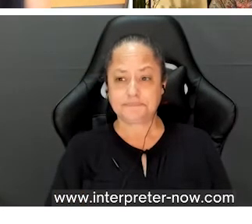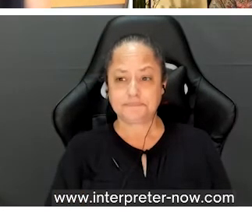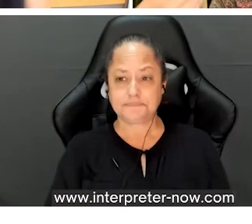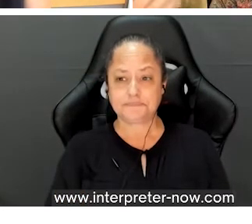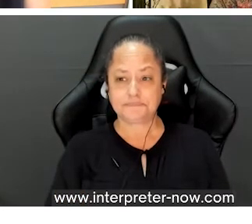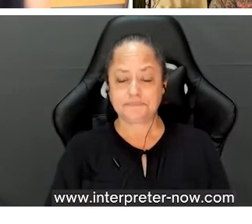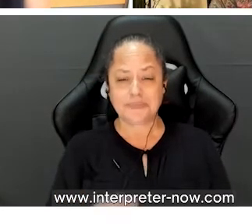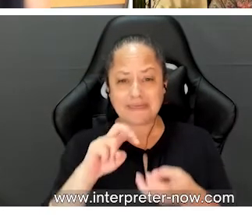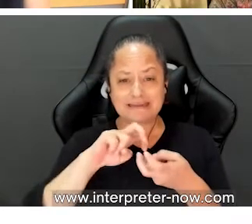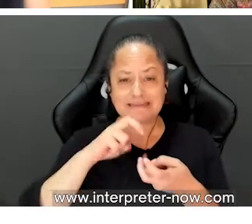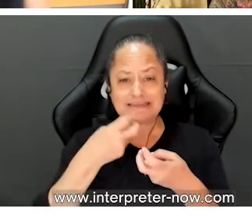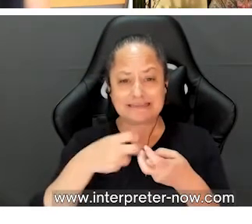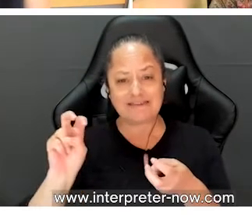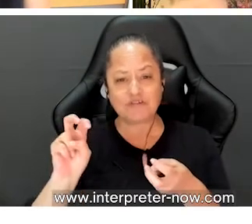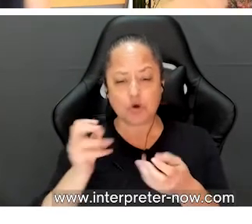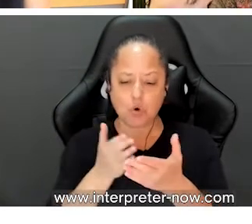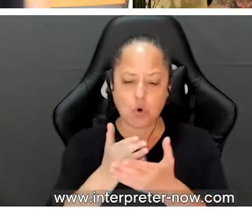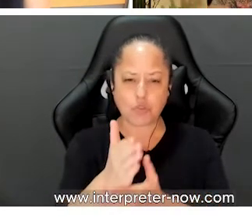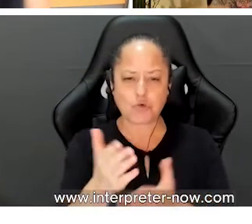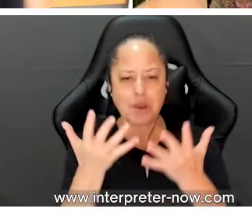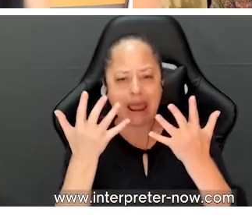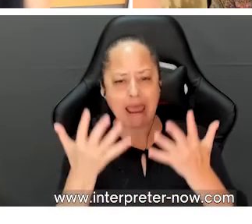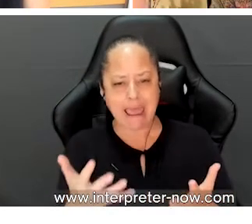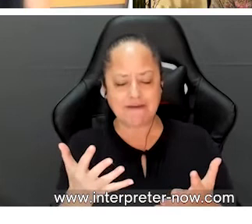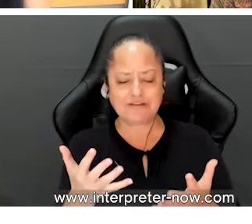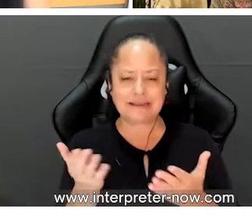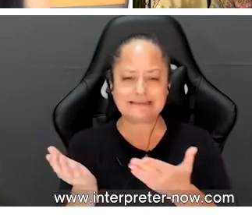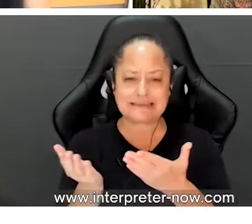they are going through and the heaviness that they're carrying in their hearts every single